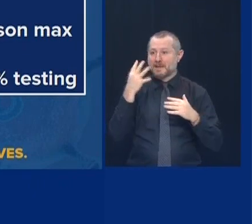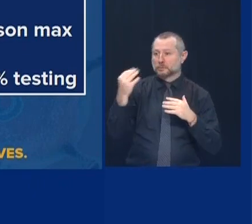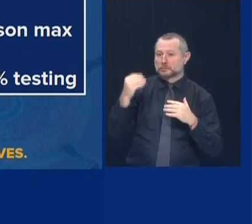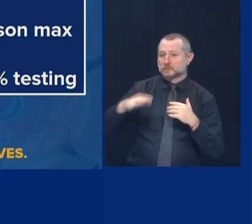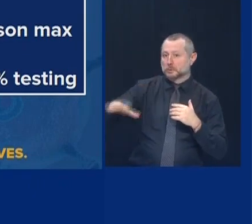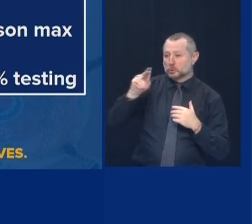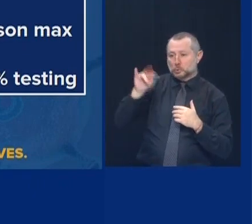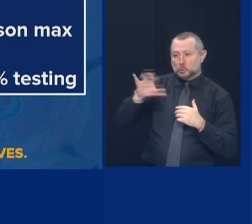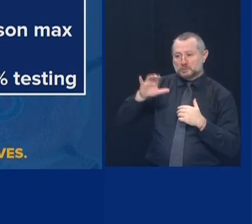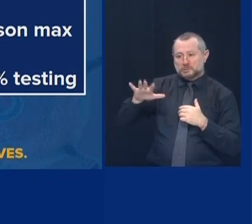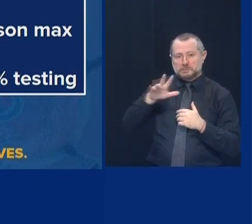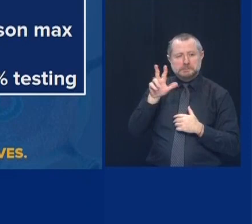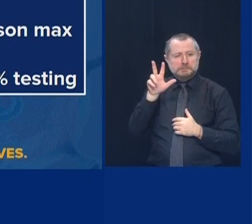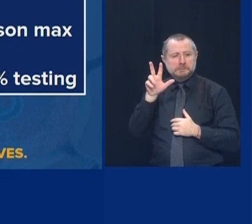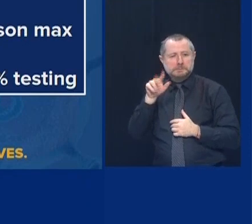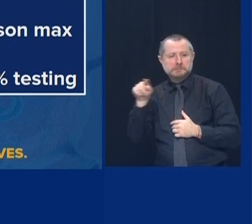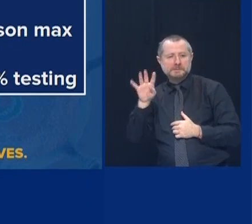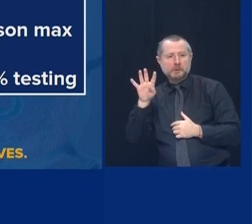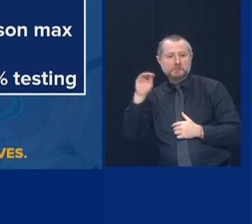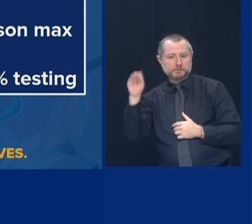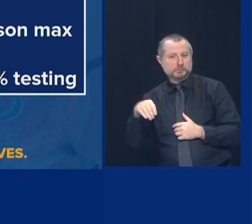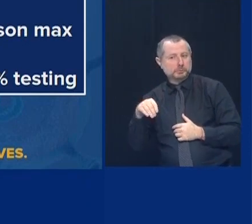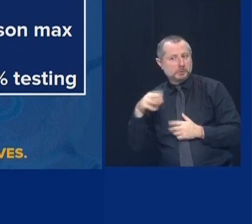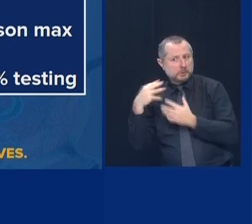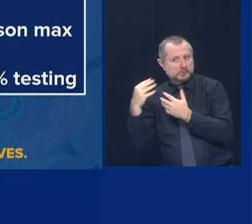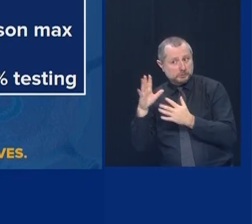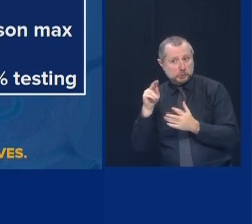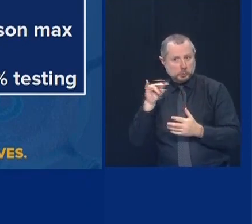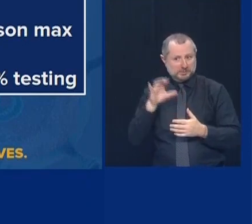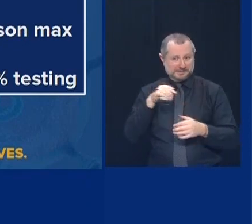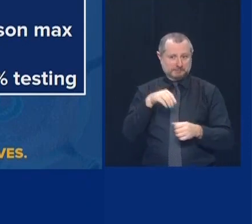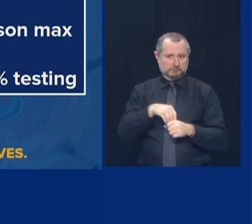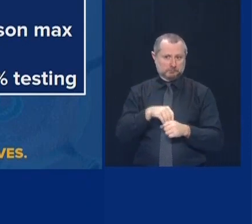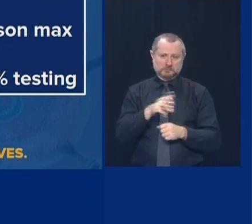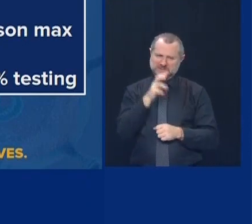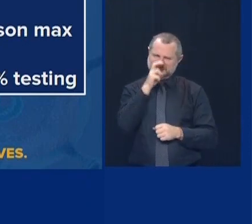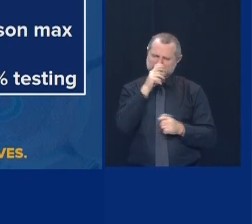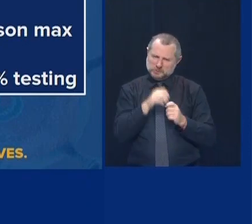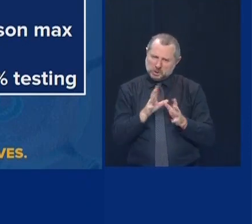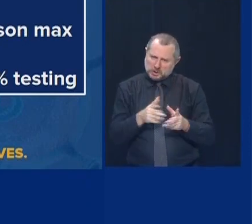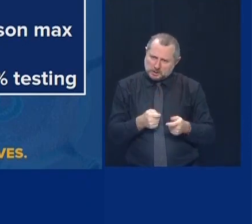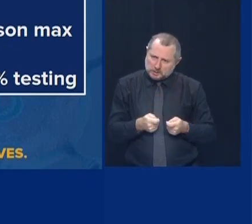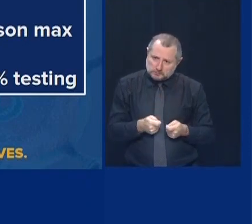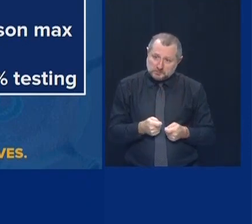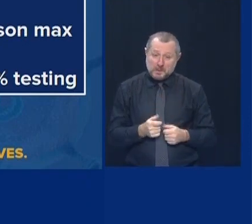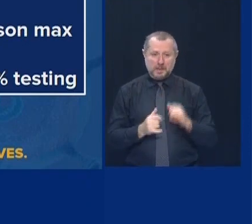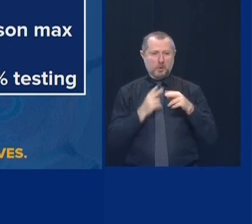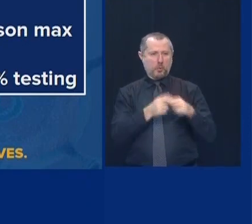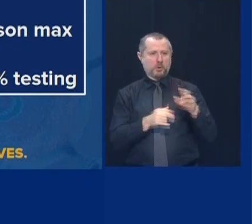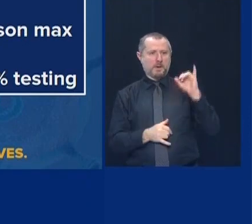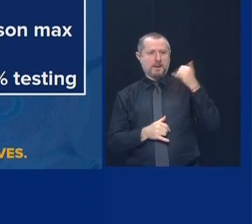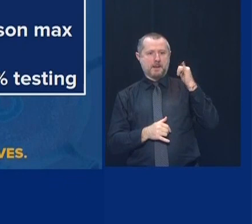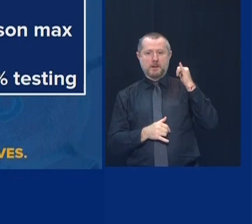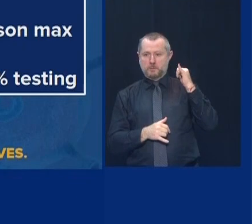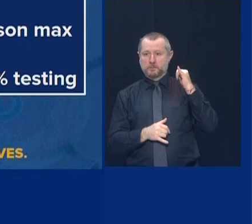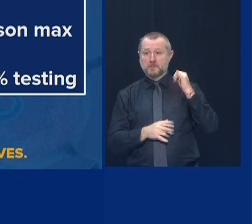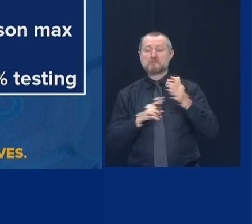SO WE LEVEL THE ACTION,!Uñr YELLOW AND RED. GOING UP THE INFECTION RATE. YOU HIT 2.5%.